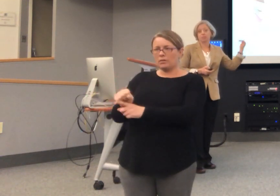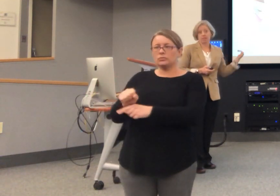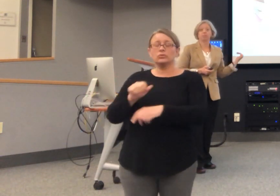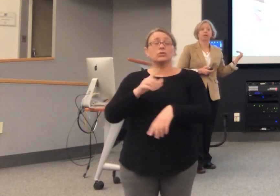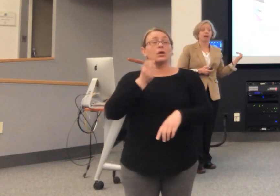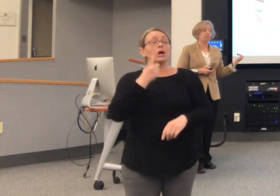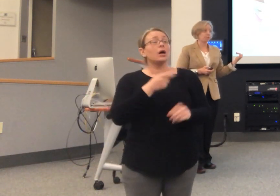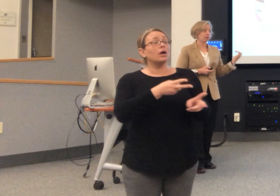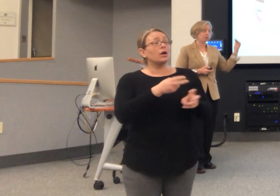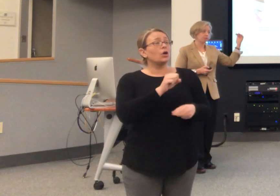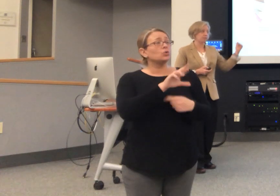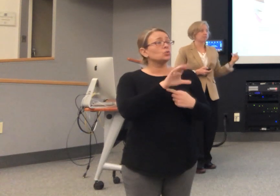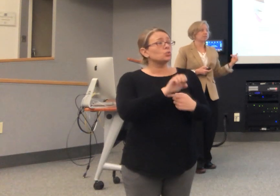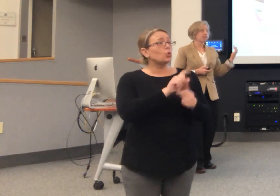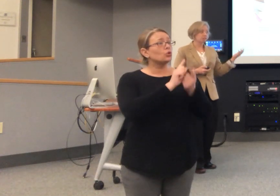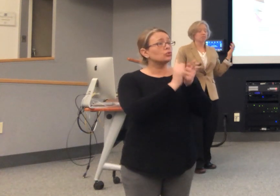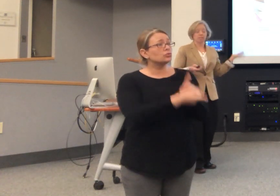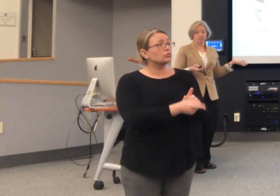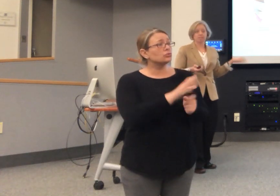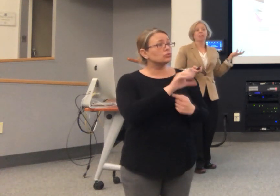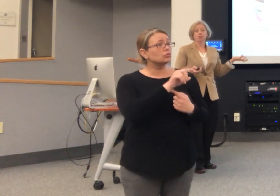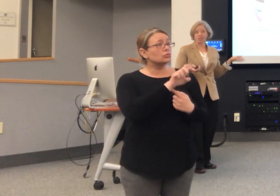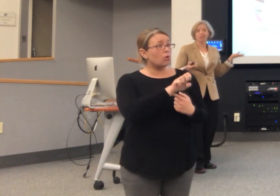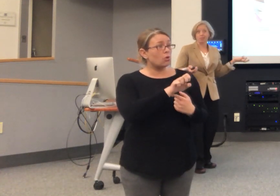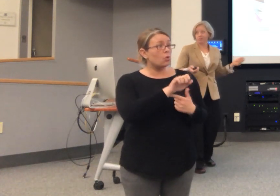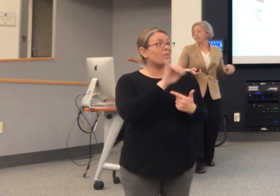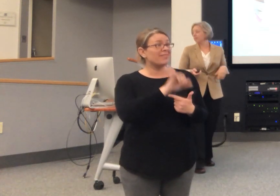is protected by copyright because it's letters and numbers.